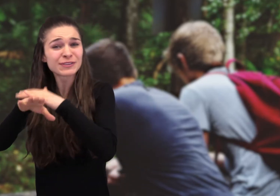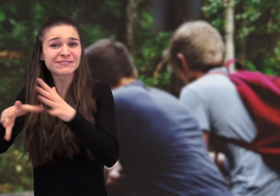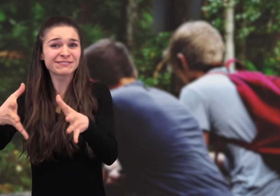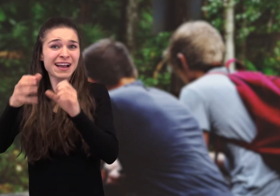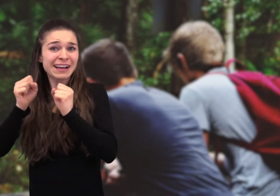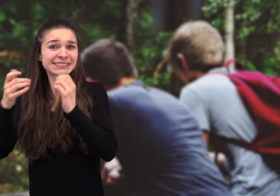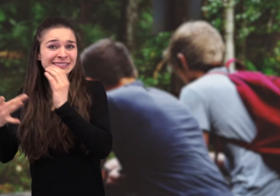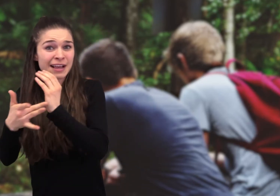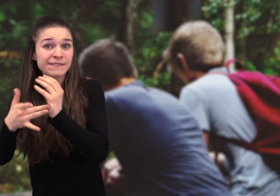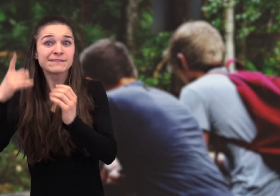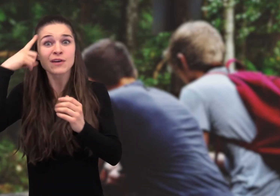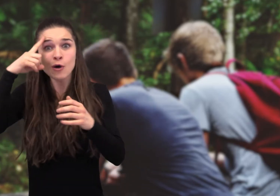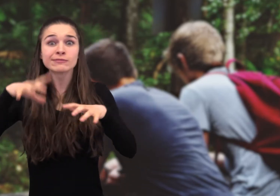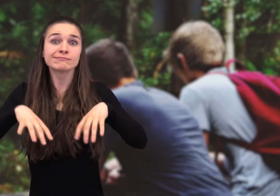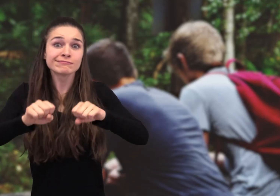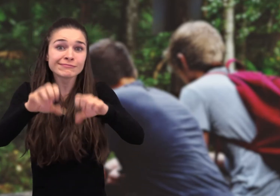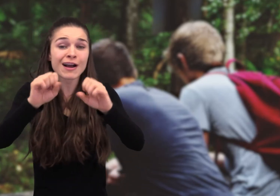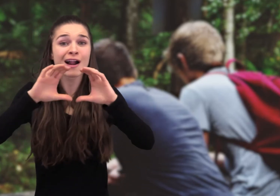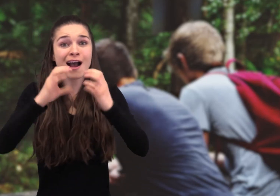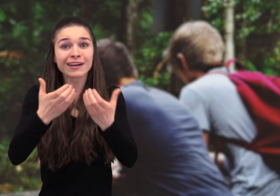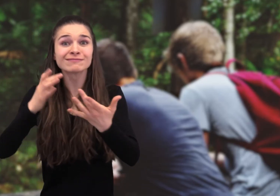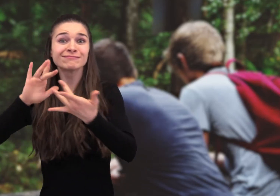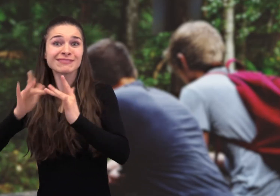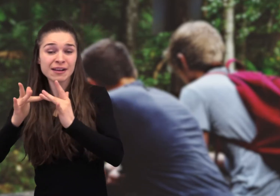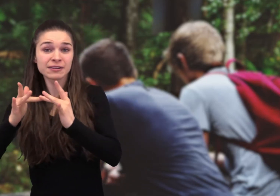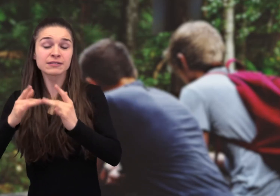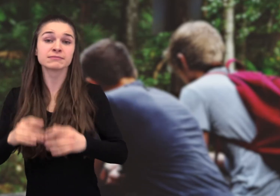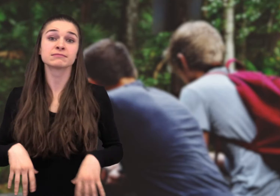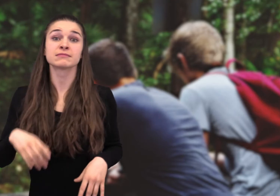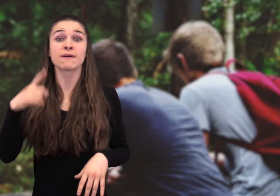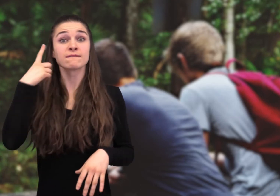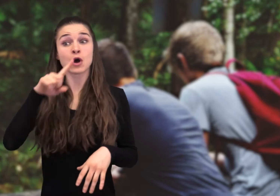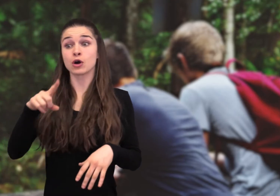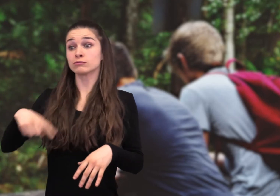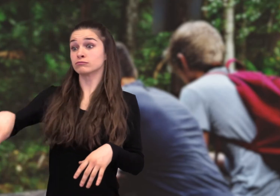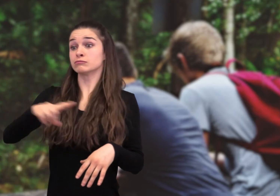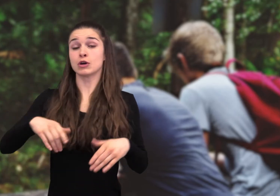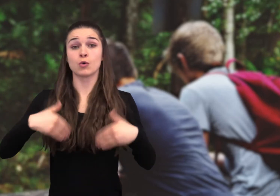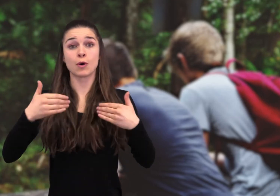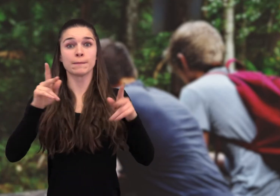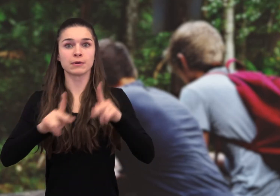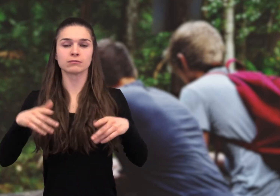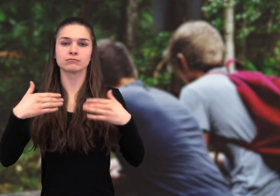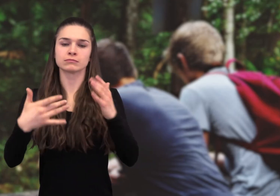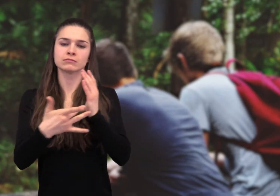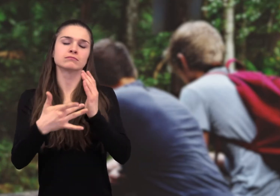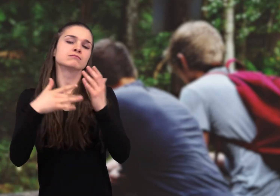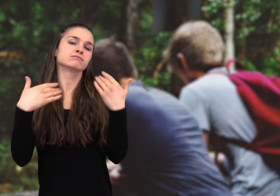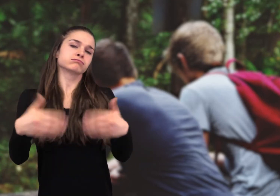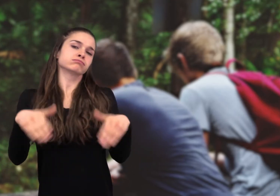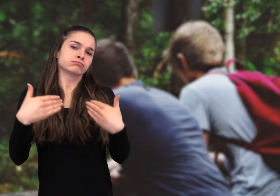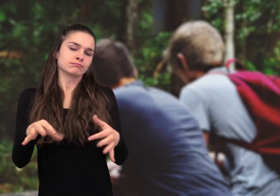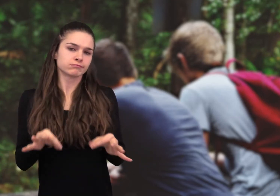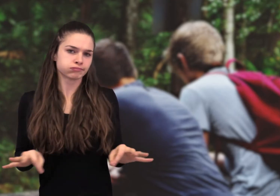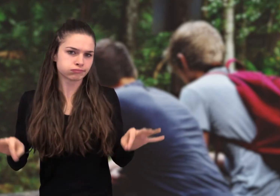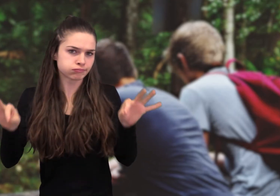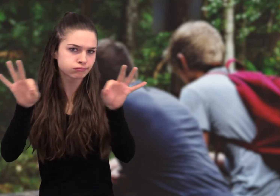fast technology which is needed to access the Internet. Especially for online classes. For Deaf youth, technology is even more critical,